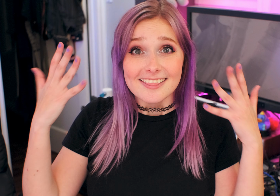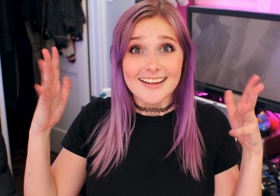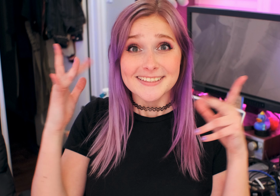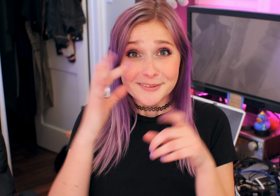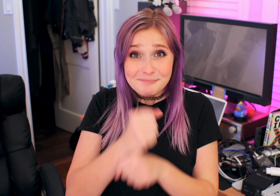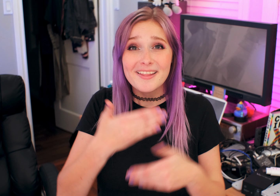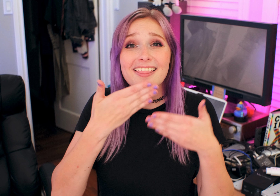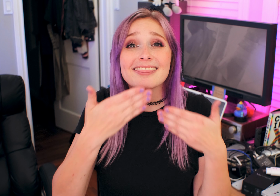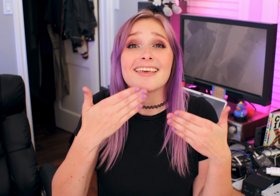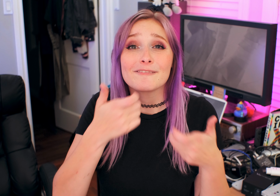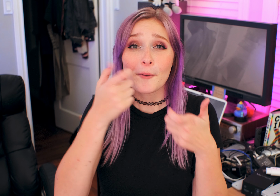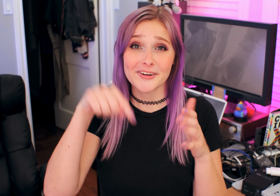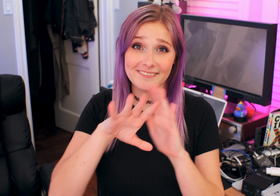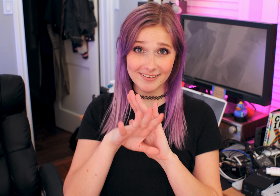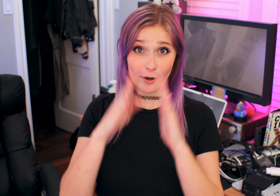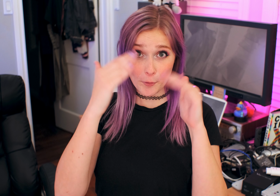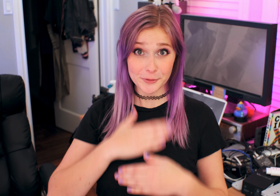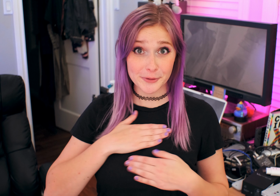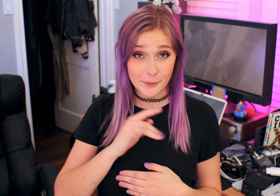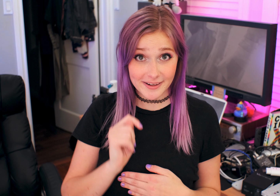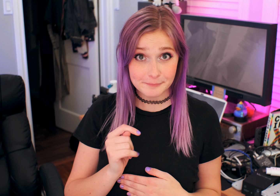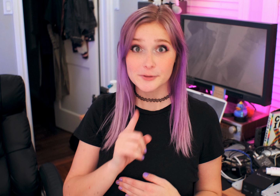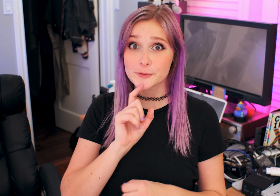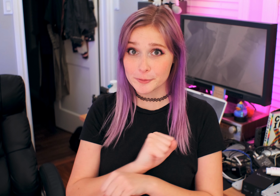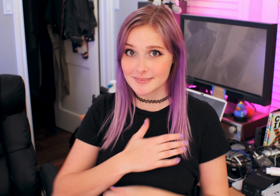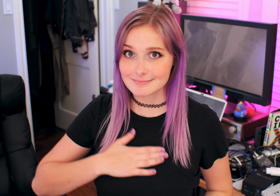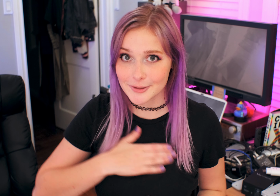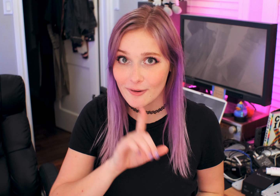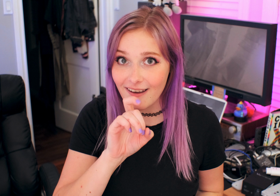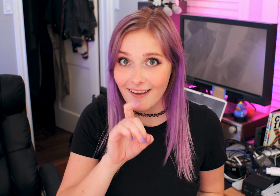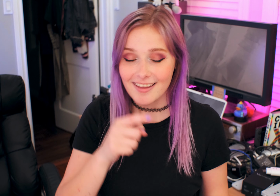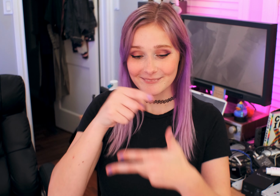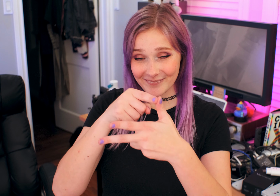That's all for this video! Thank you for watching! I hope you enjoyed! If you enjoyed it-